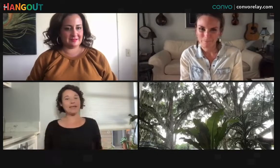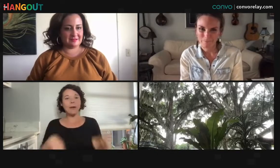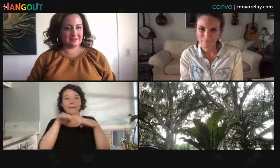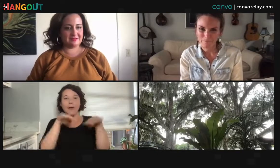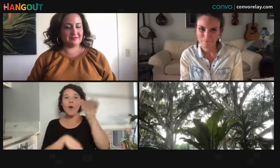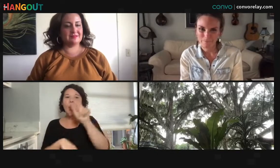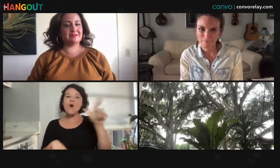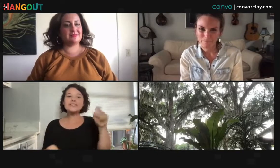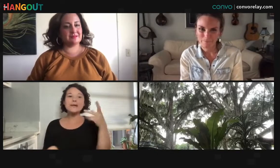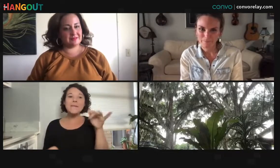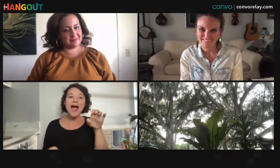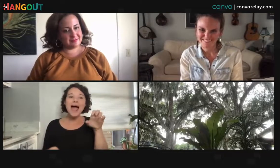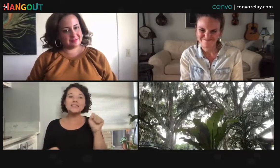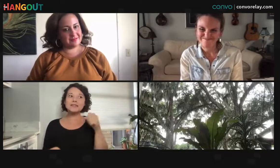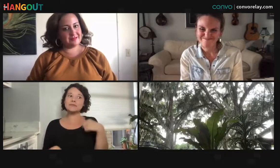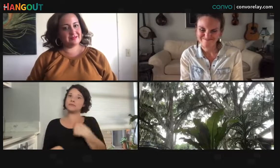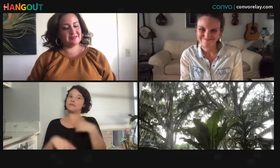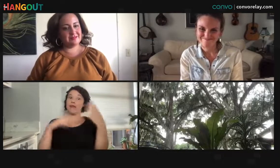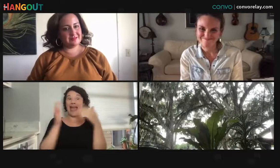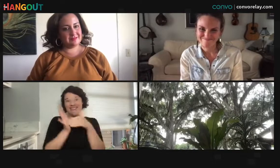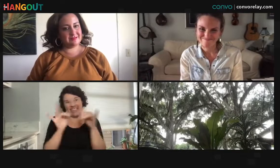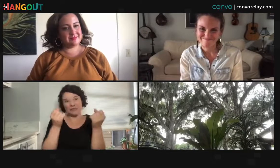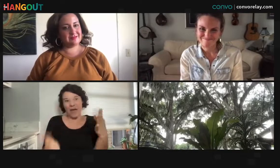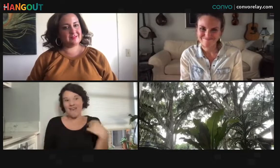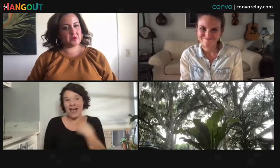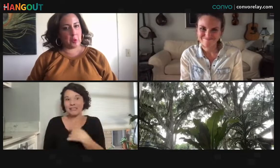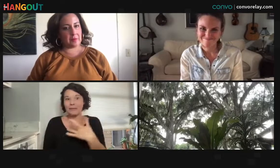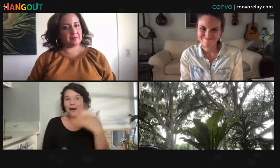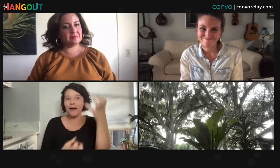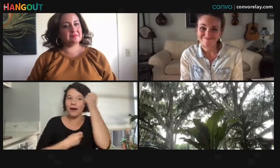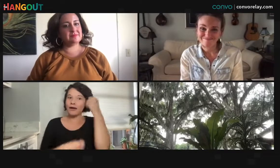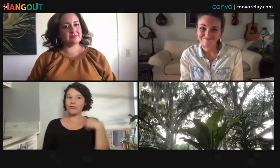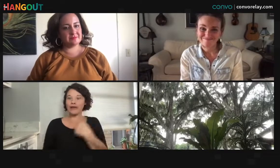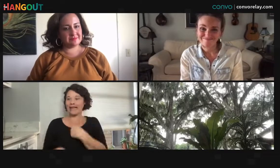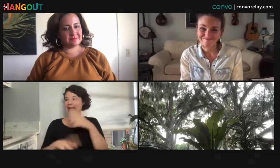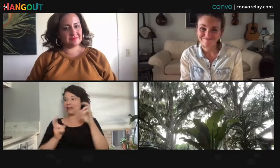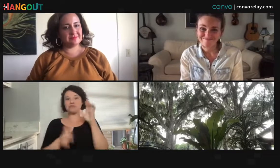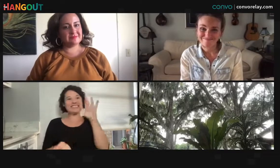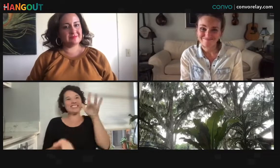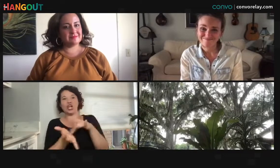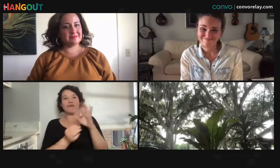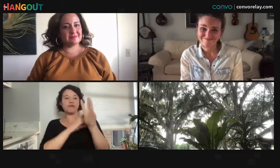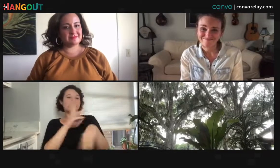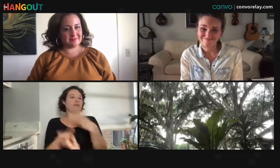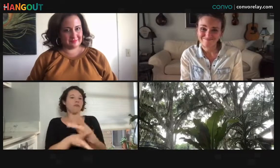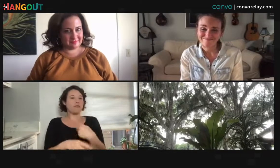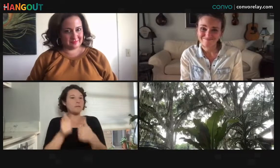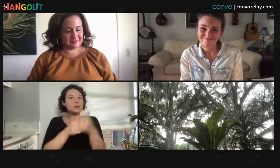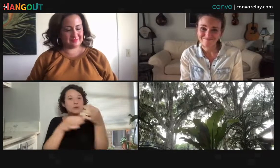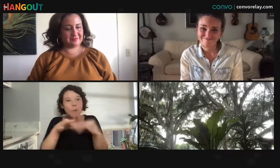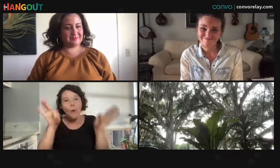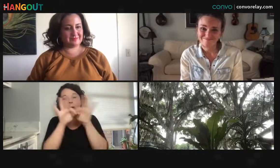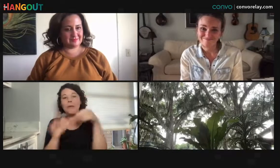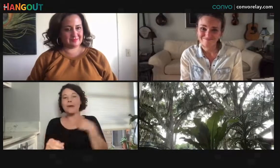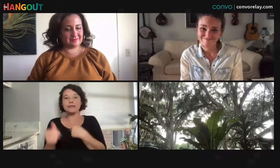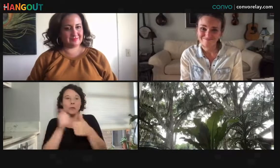which means that humans above all species and i think a lot of us do believe that we've been colonized to